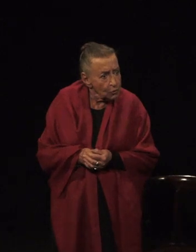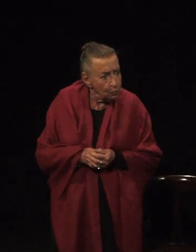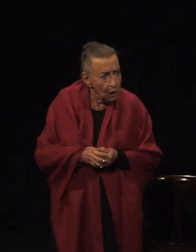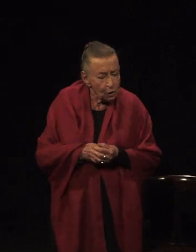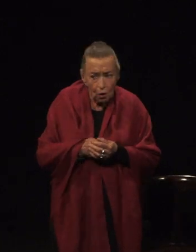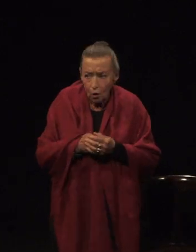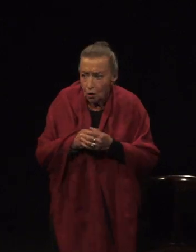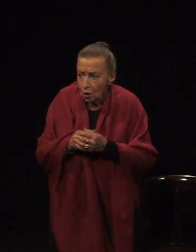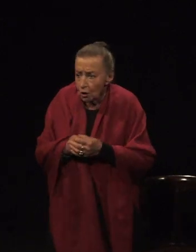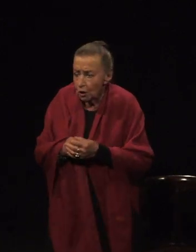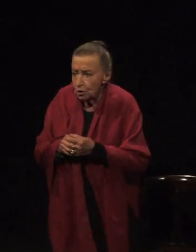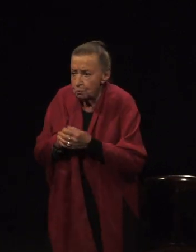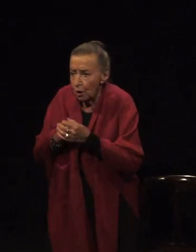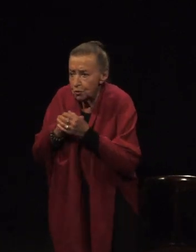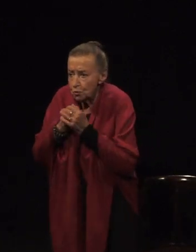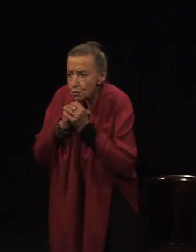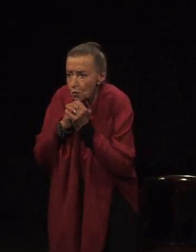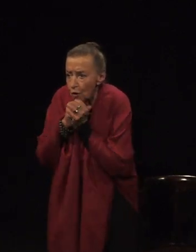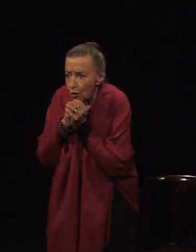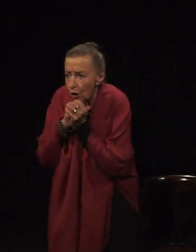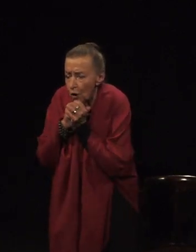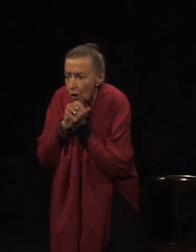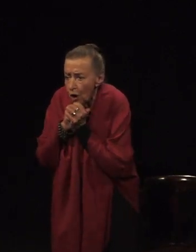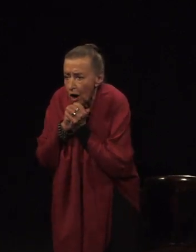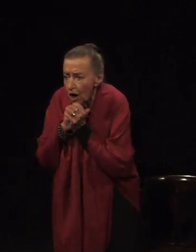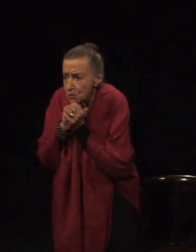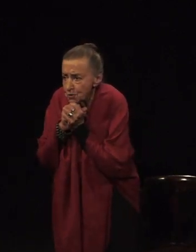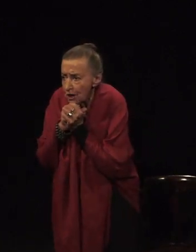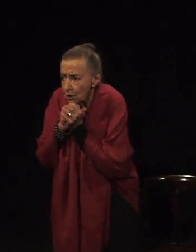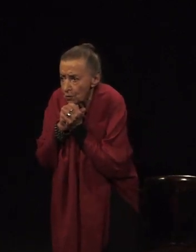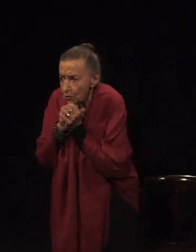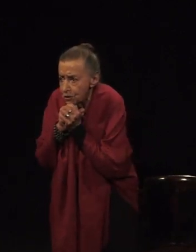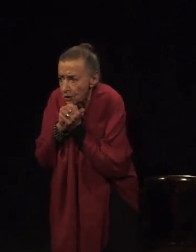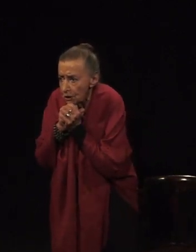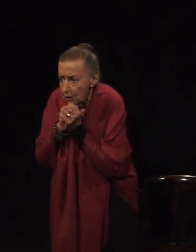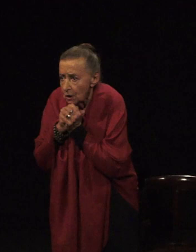Then, when he looked right at her, what a shock!